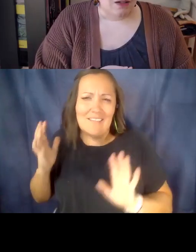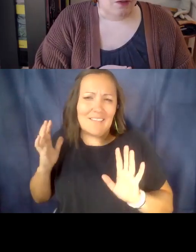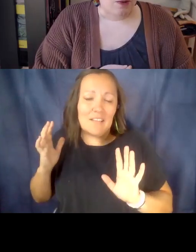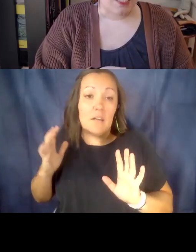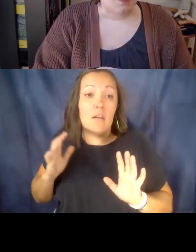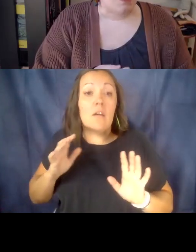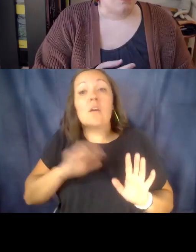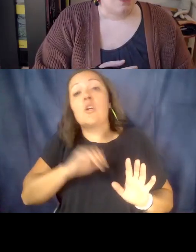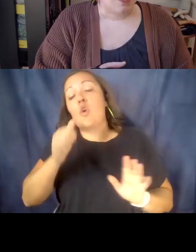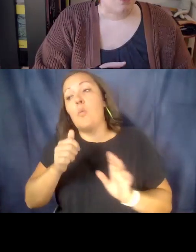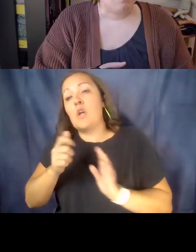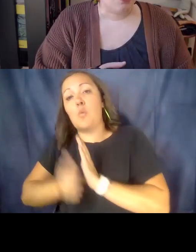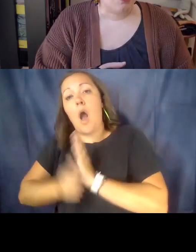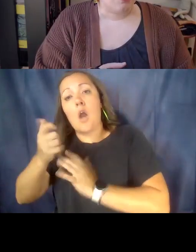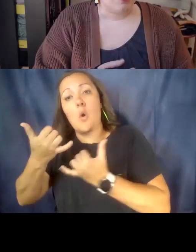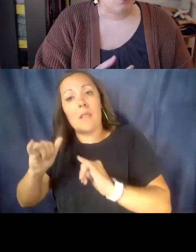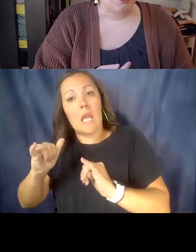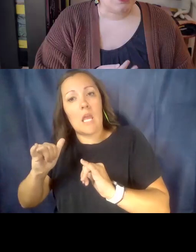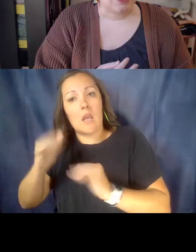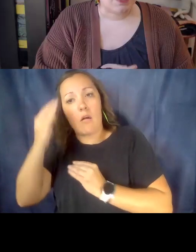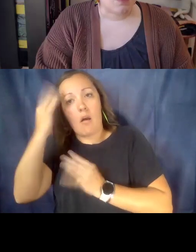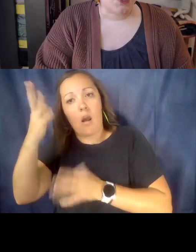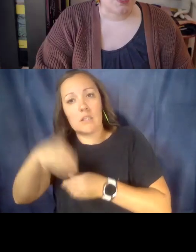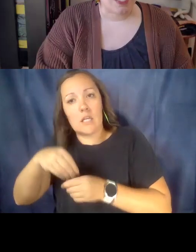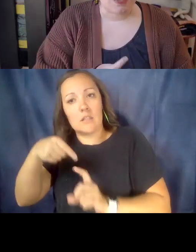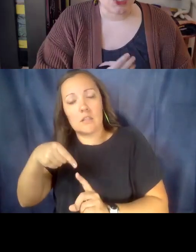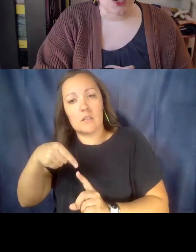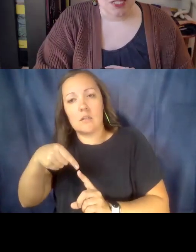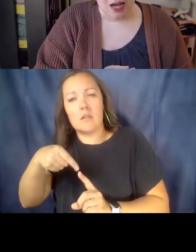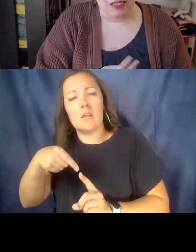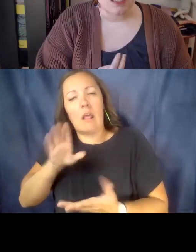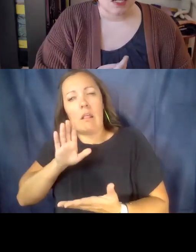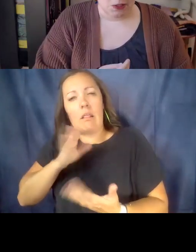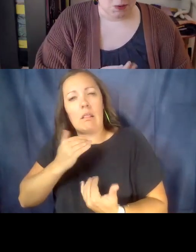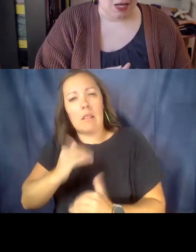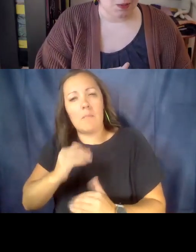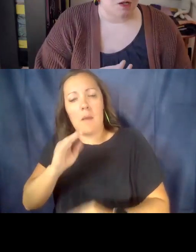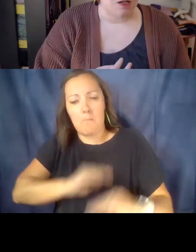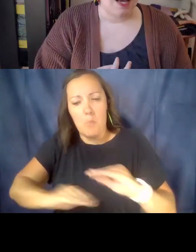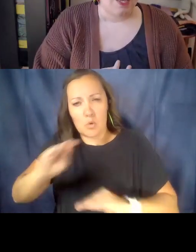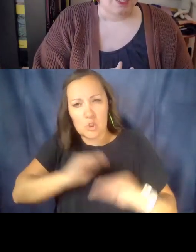whenever possible. You want to limit motion and animation in your designs as much as possible.